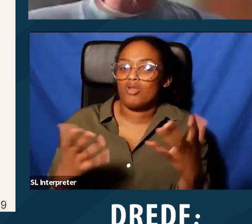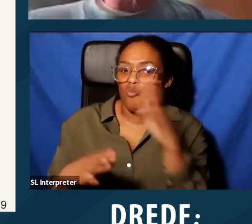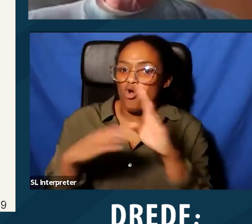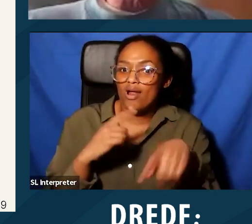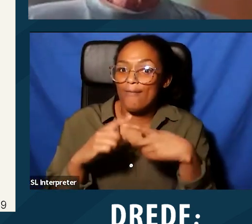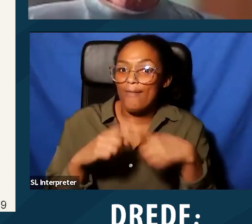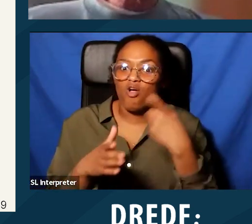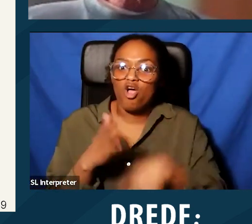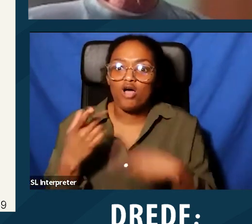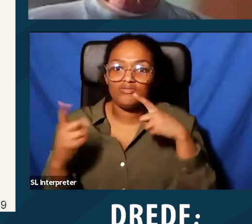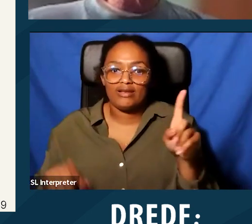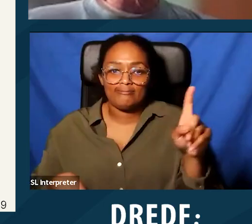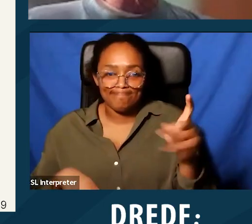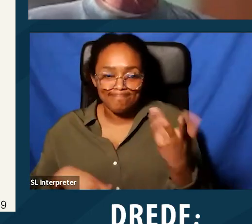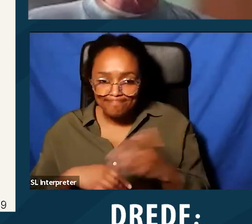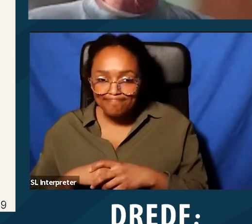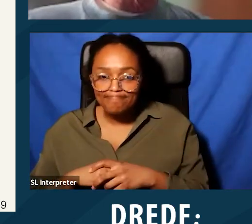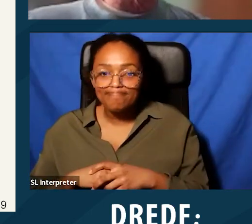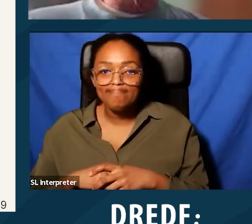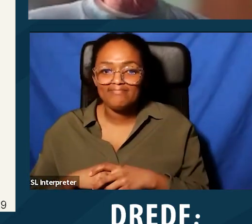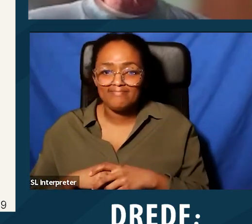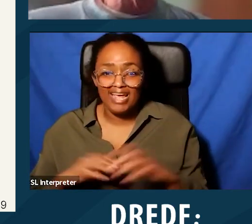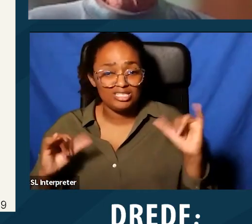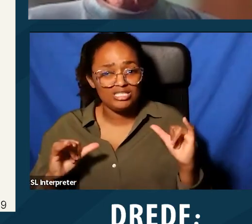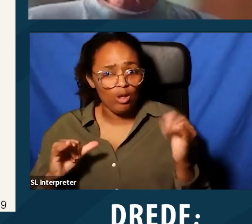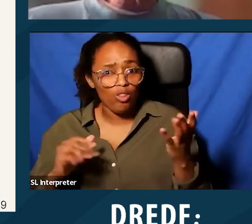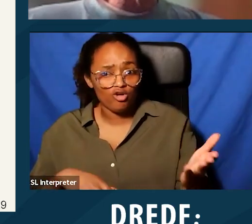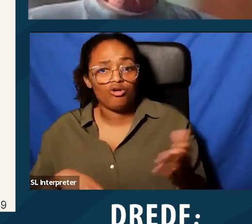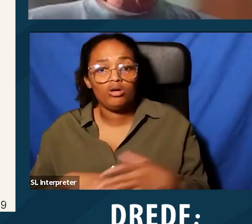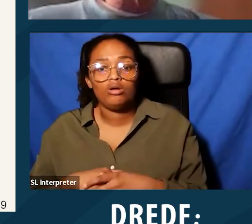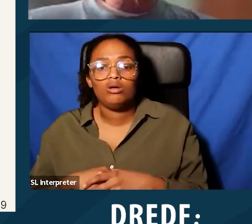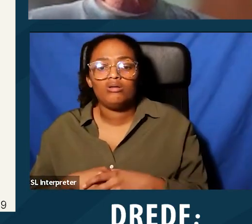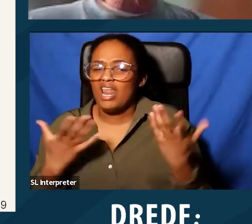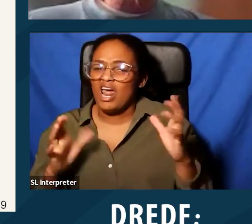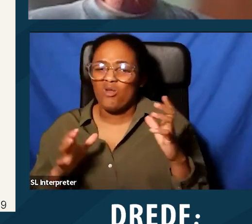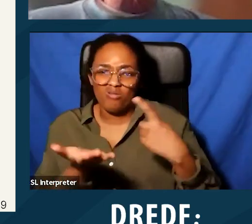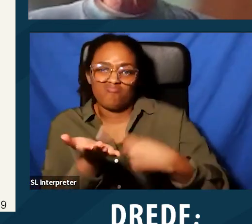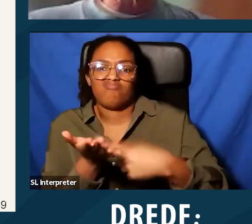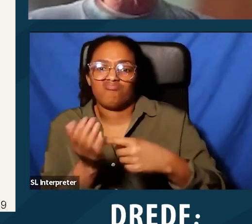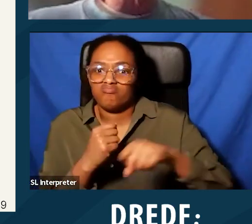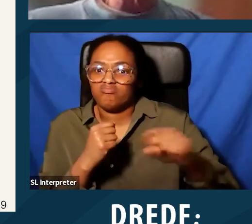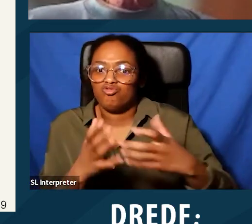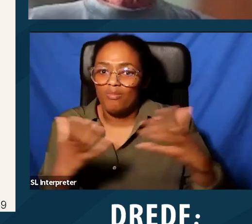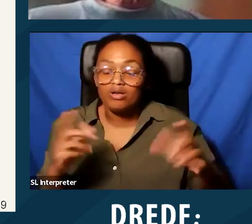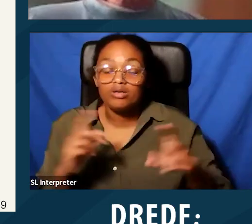I think too much, but the fact is part of the Olmstead decision and part of what, you know,